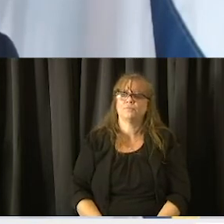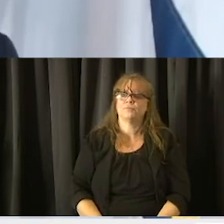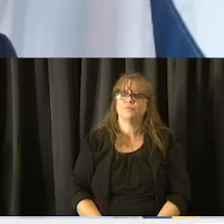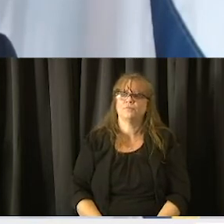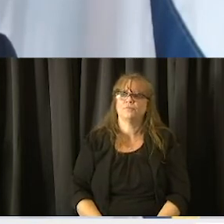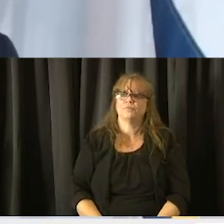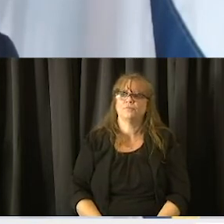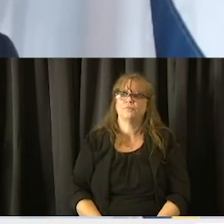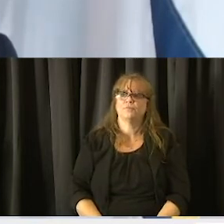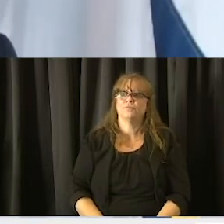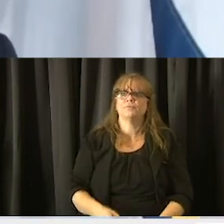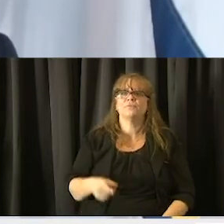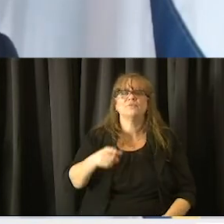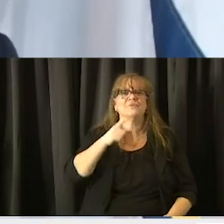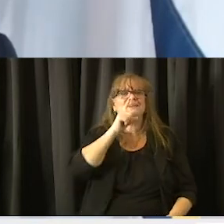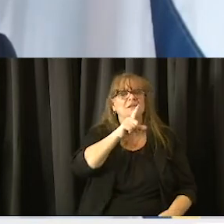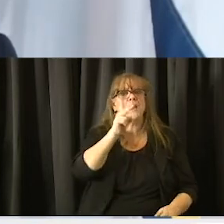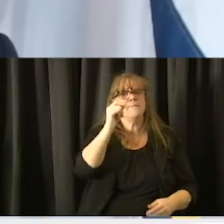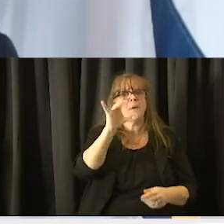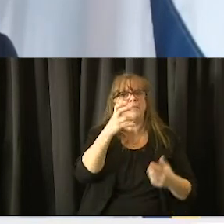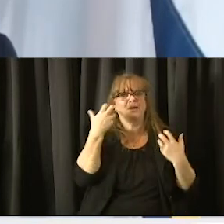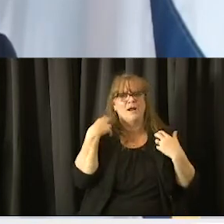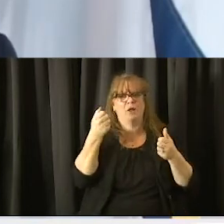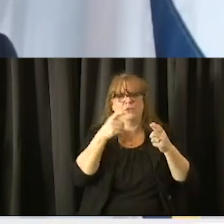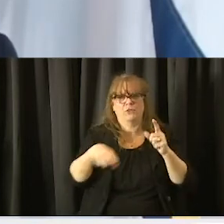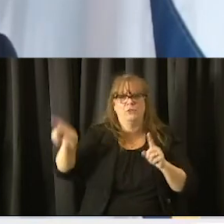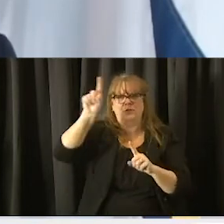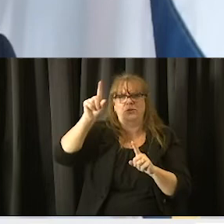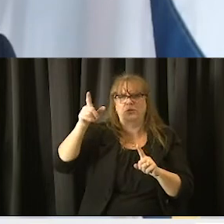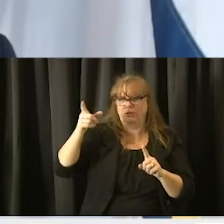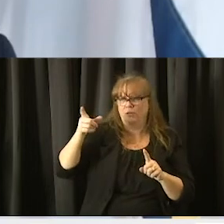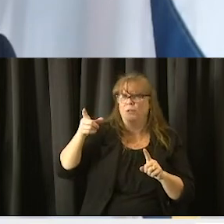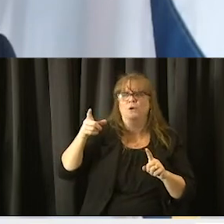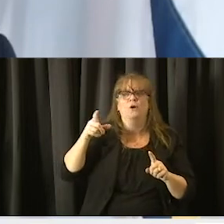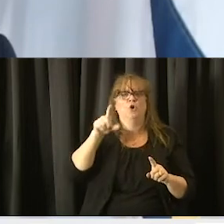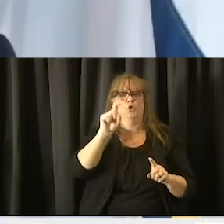governor this is ally levine from 9news thanks for your time today but you and other health